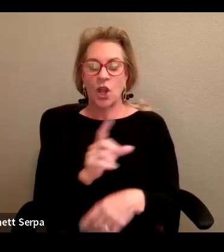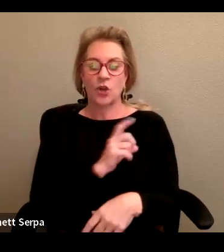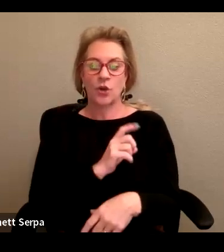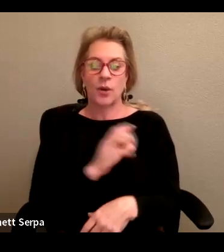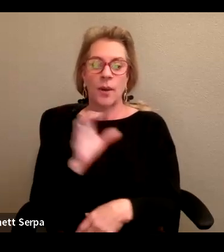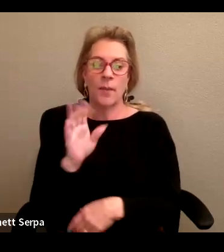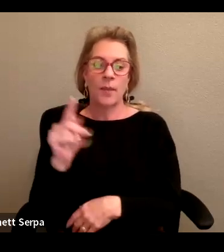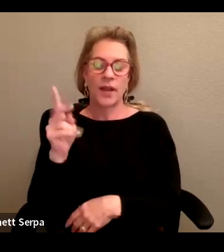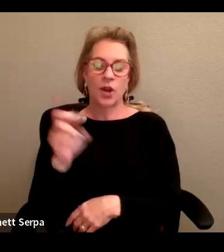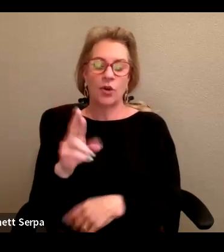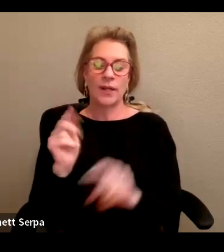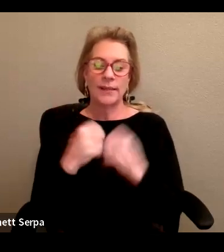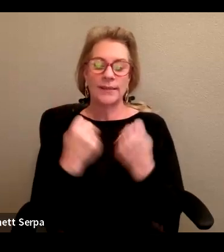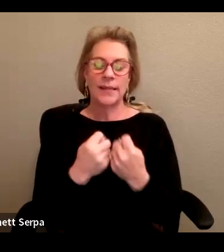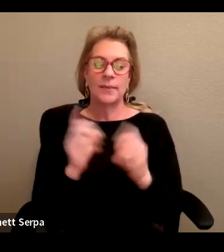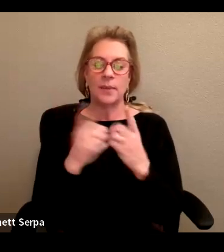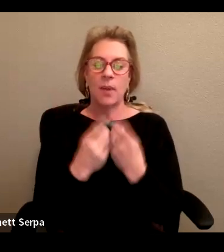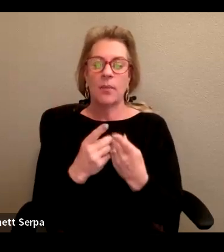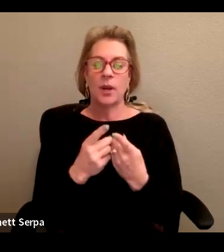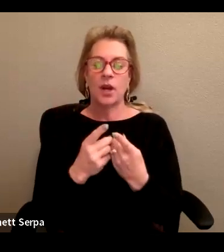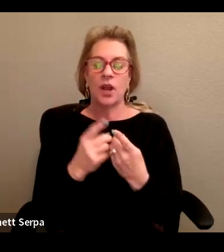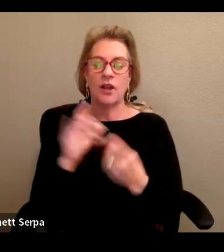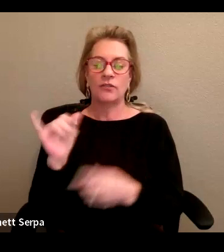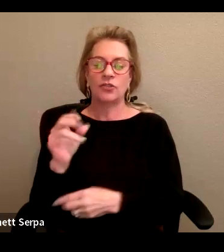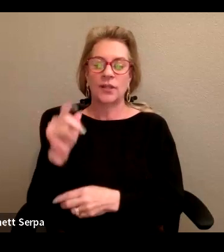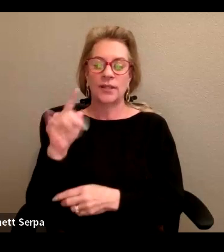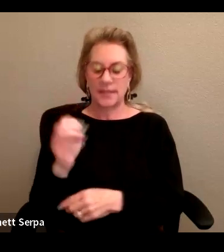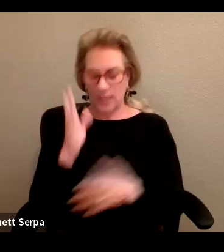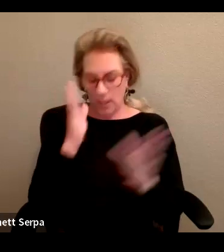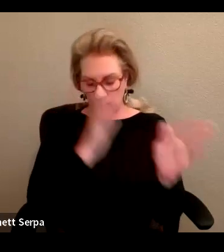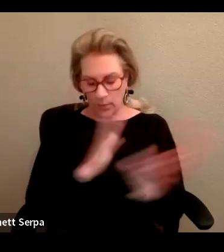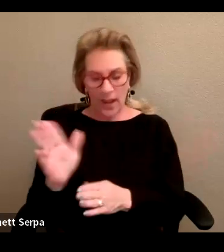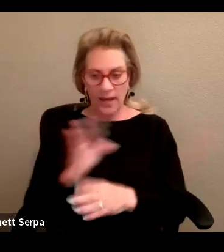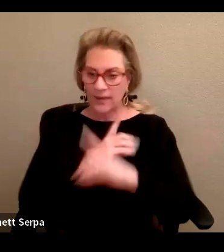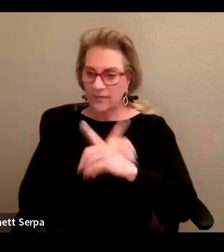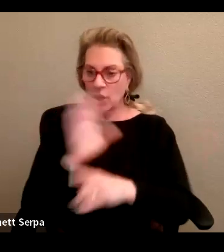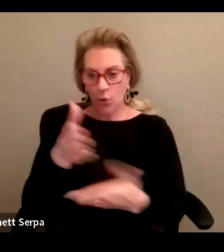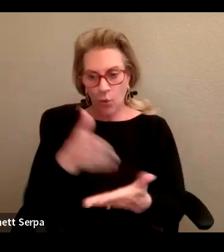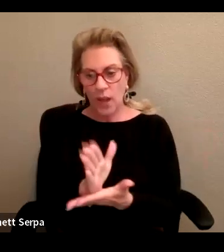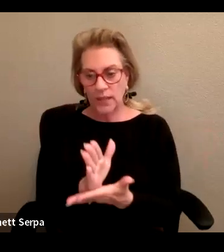at the Department of Justice are preparing to protect and defend your rights including